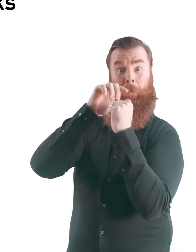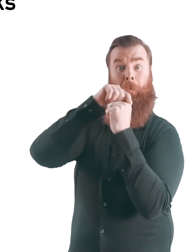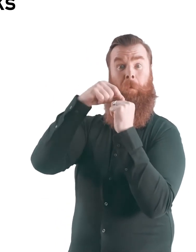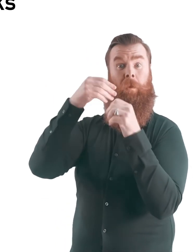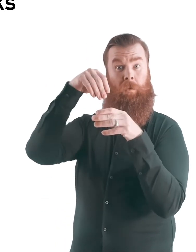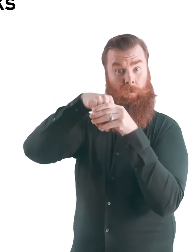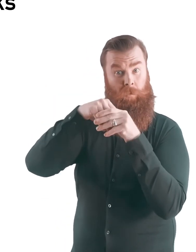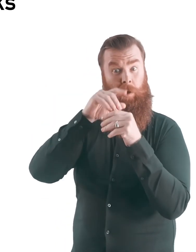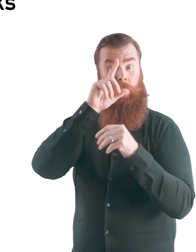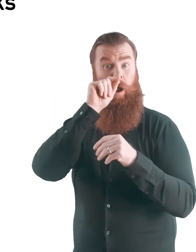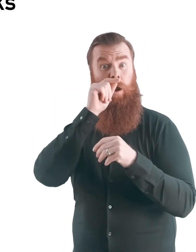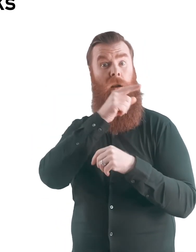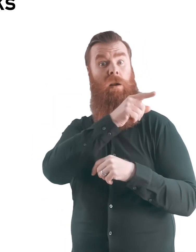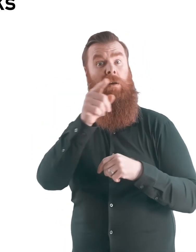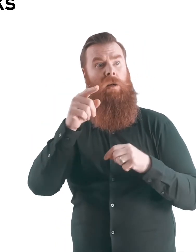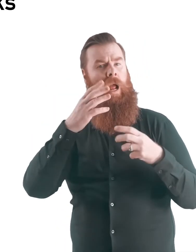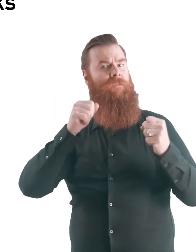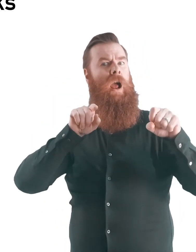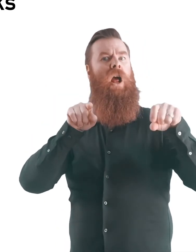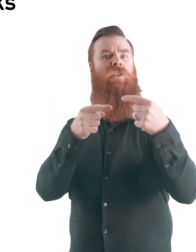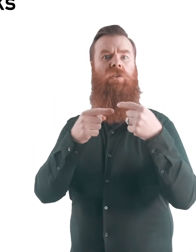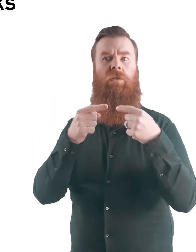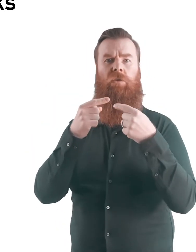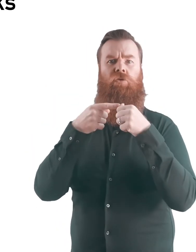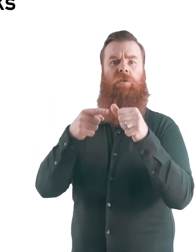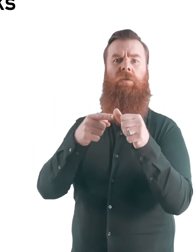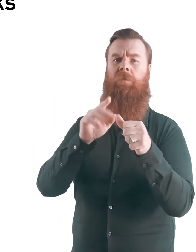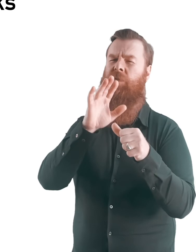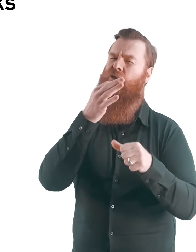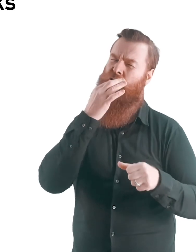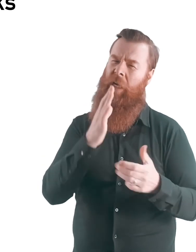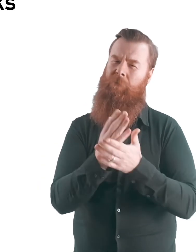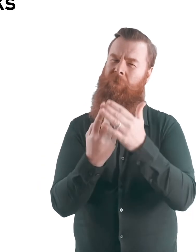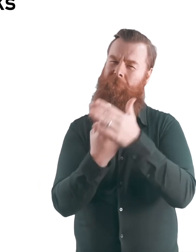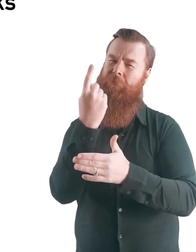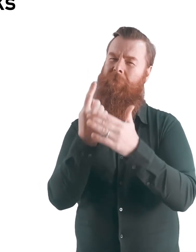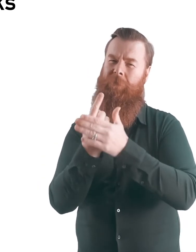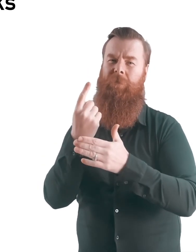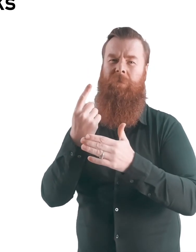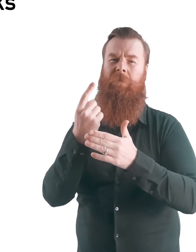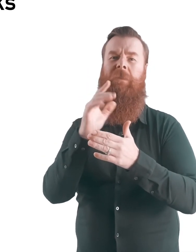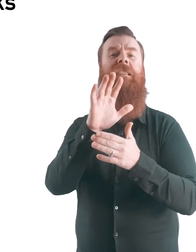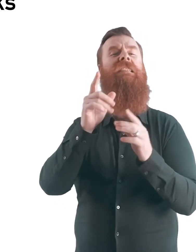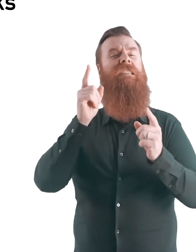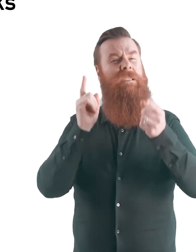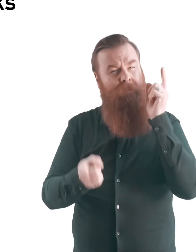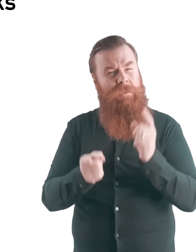Some filling materials may cause allergic reactions, but this is rare.